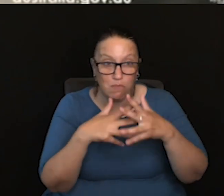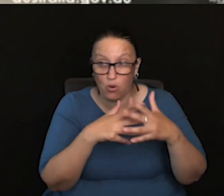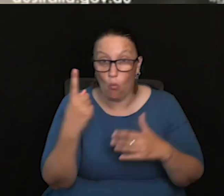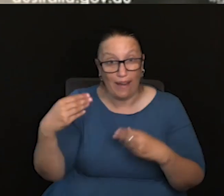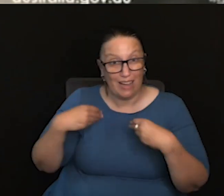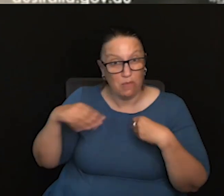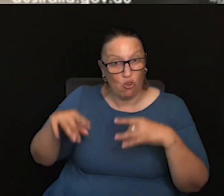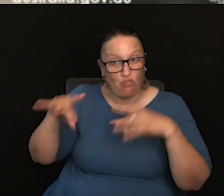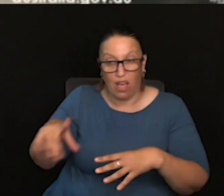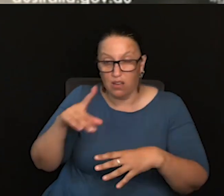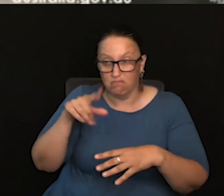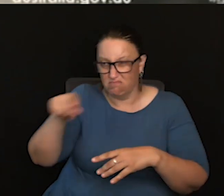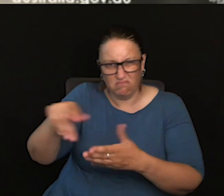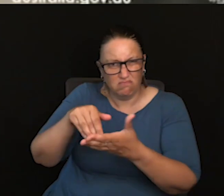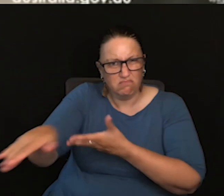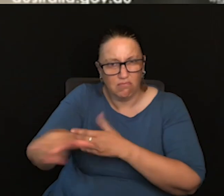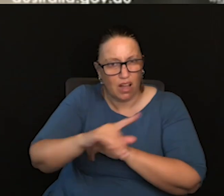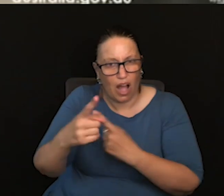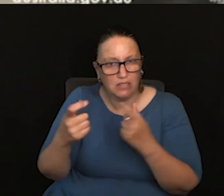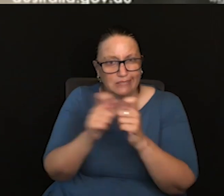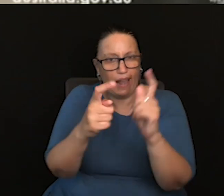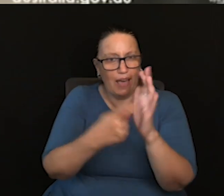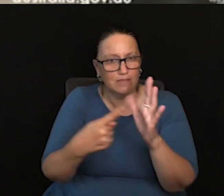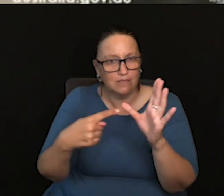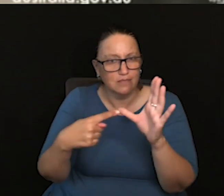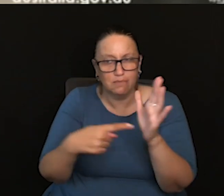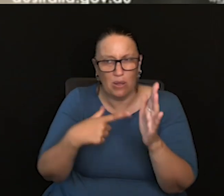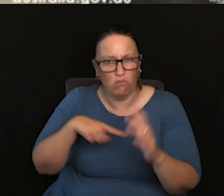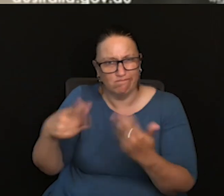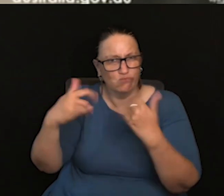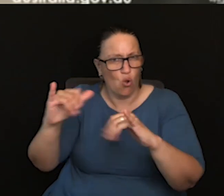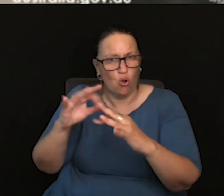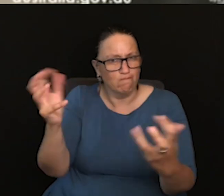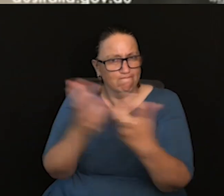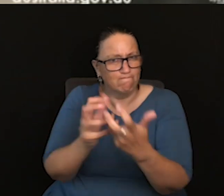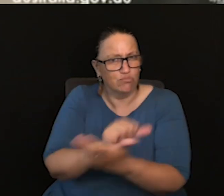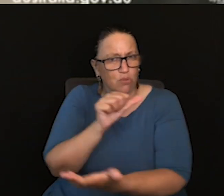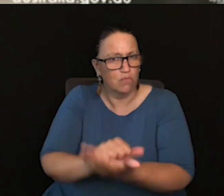they were certainly not referencing that very serious FDA suspension.